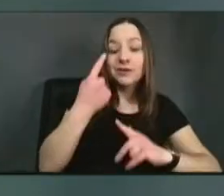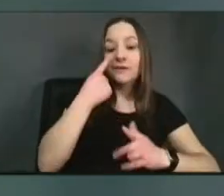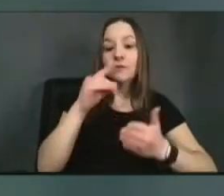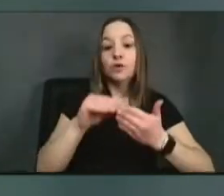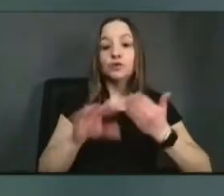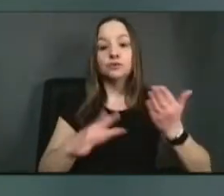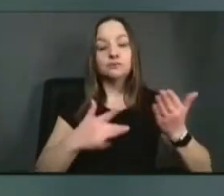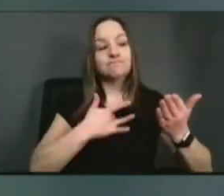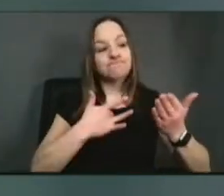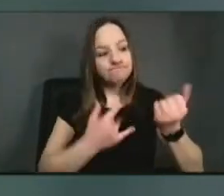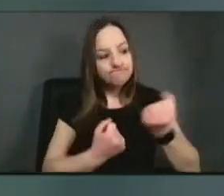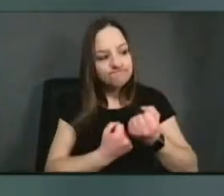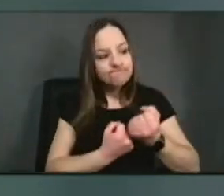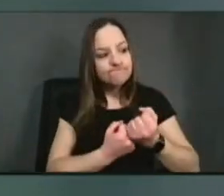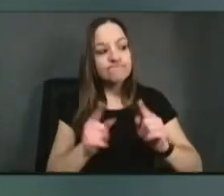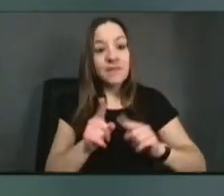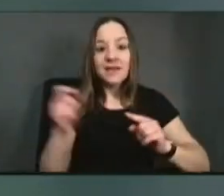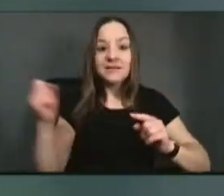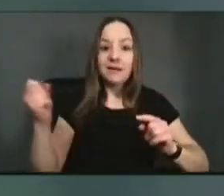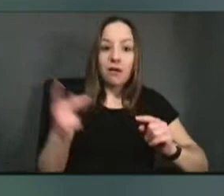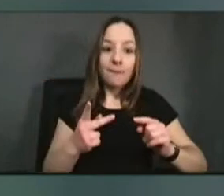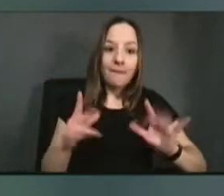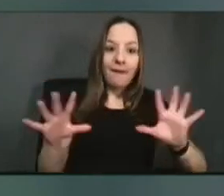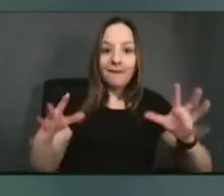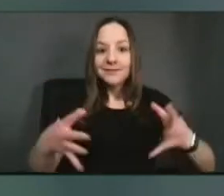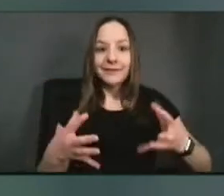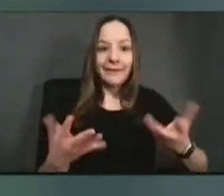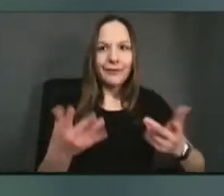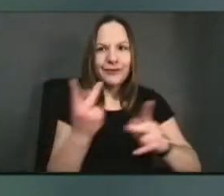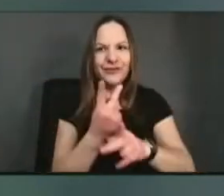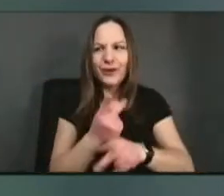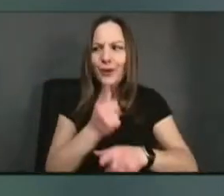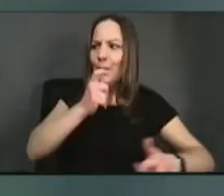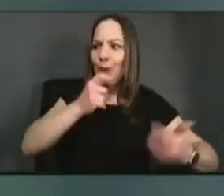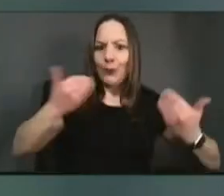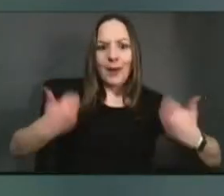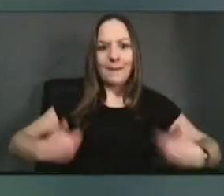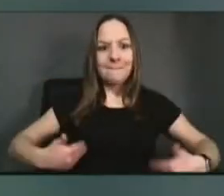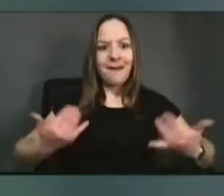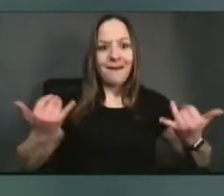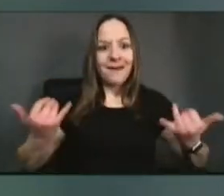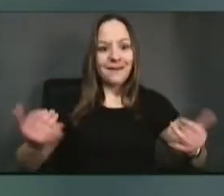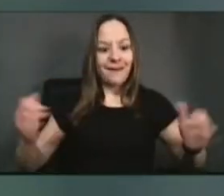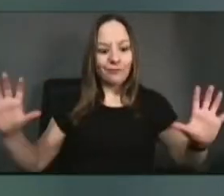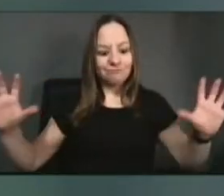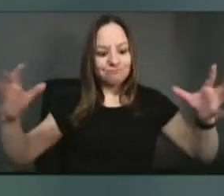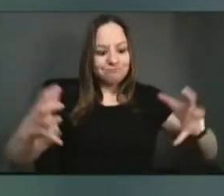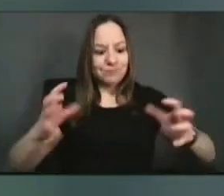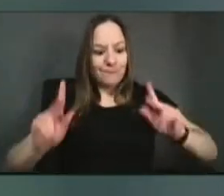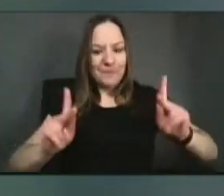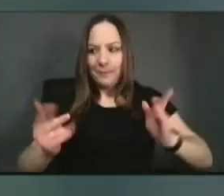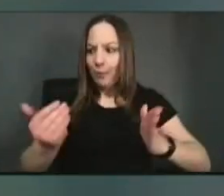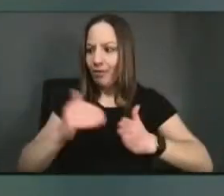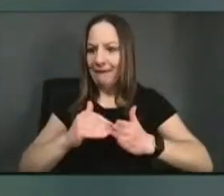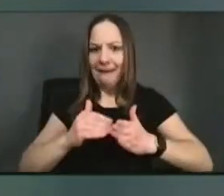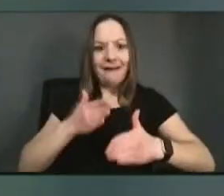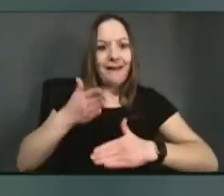we can put in schools on grounds to make sure that our students are Feeling supported as they all come back together and